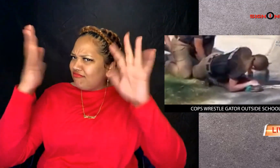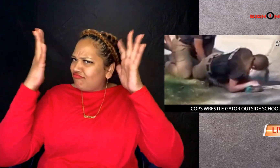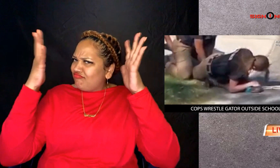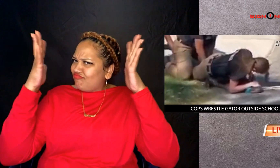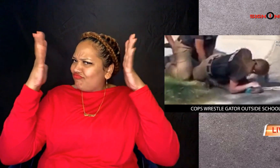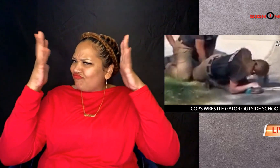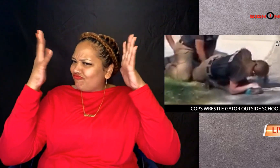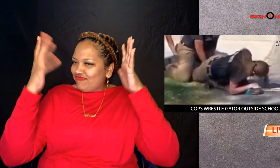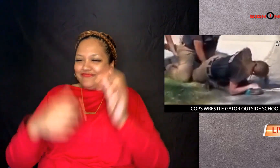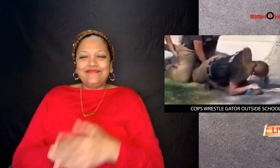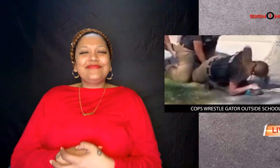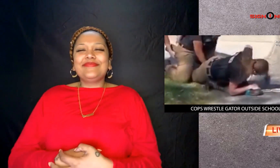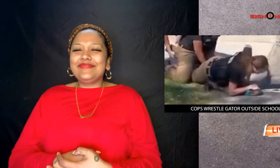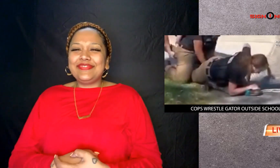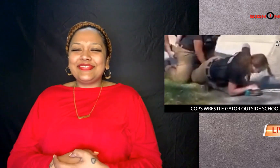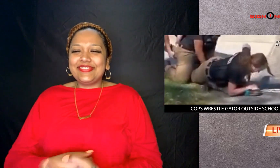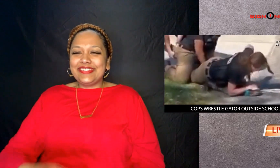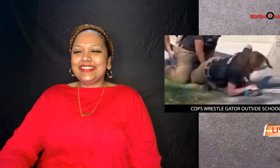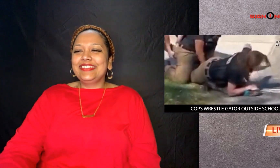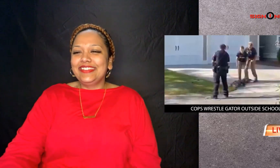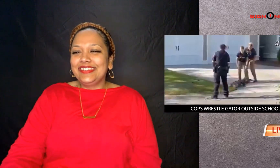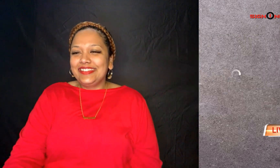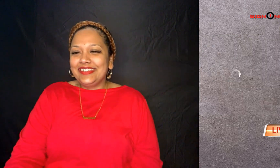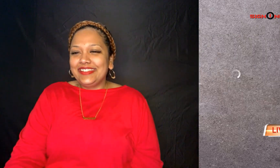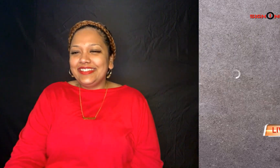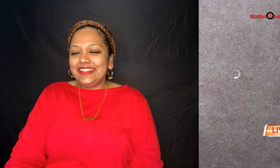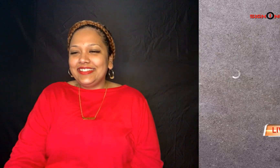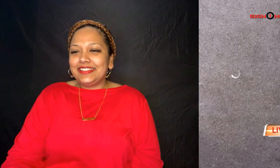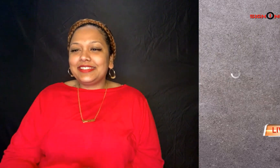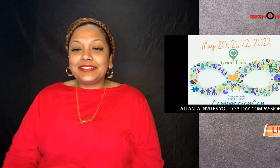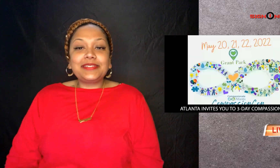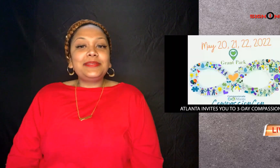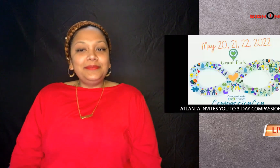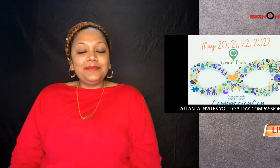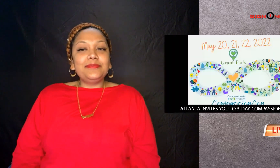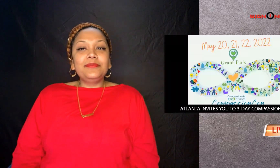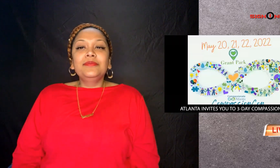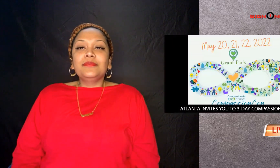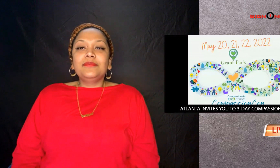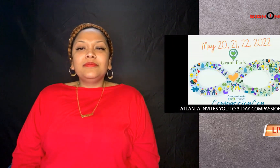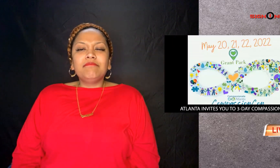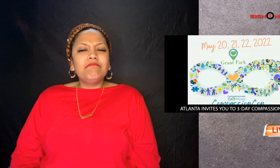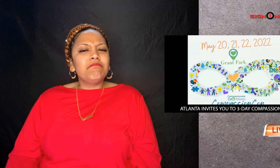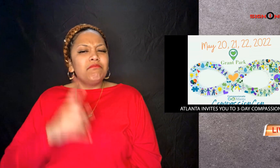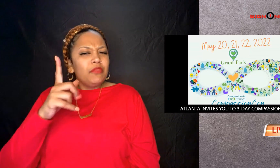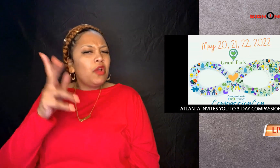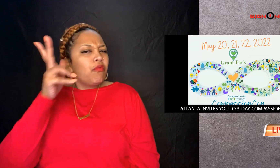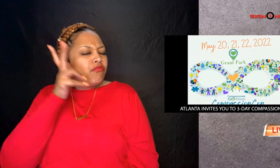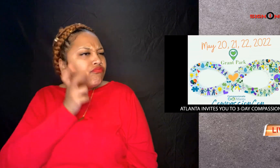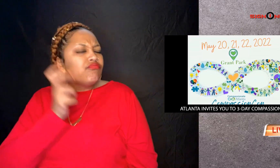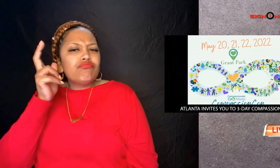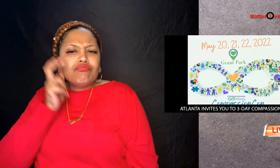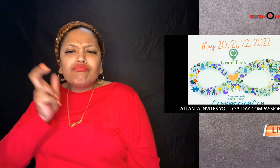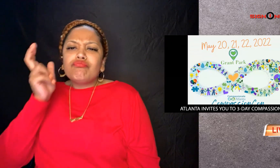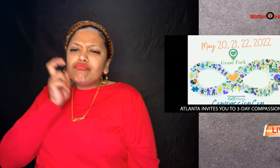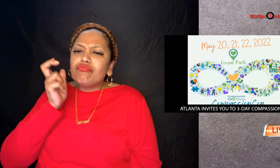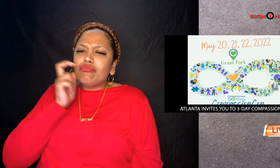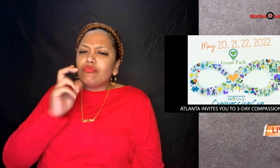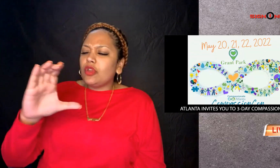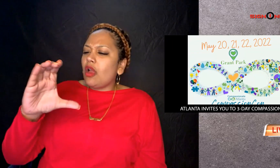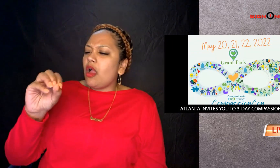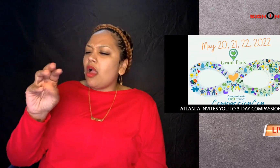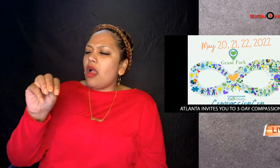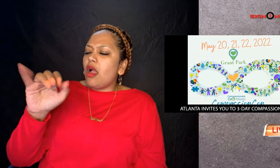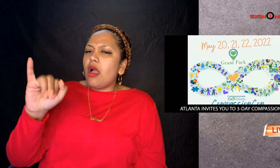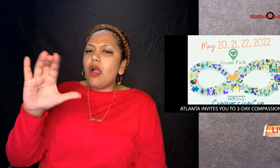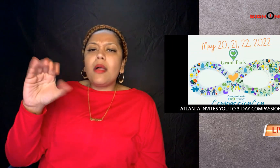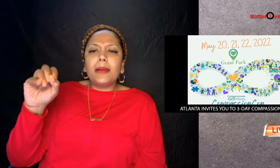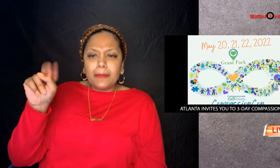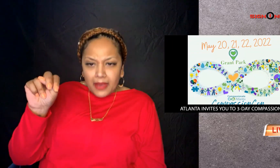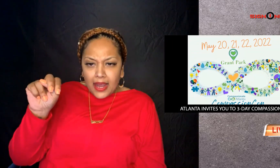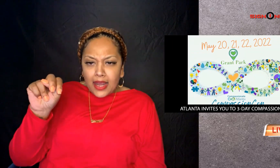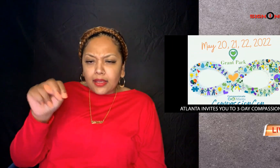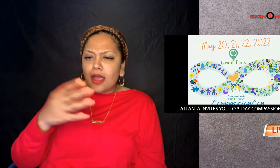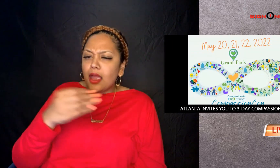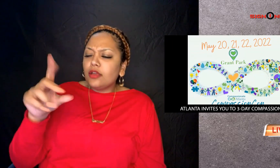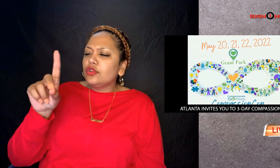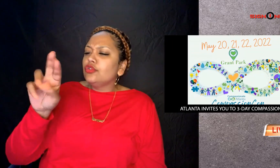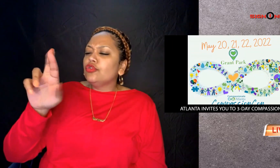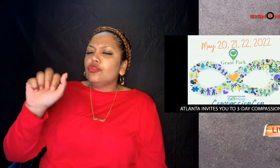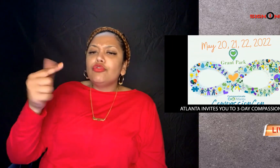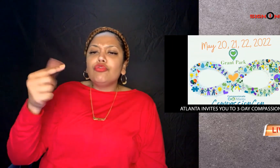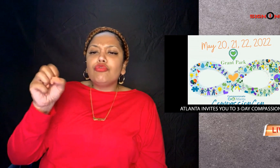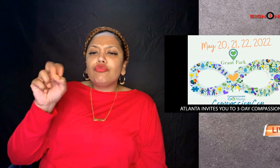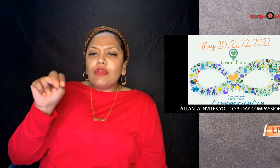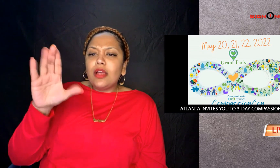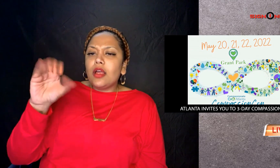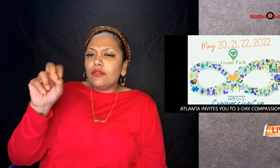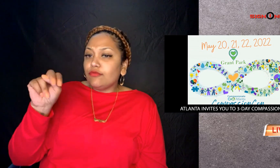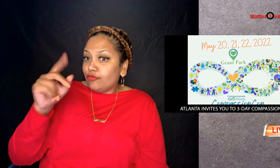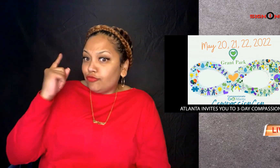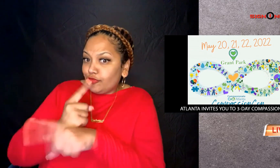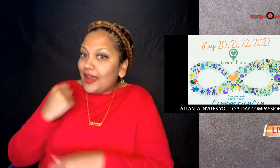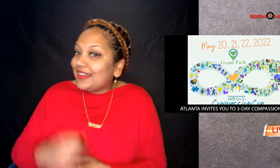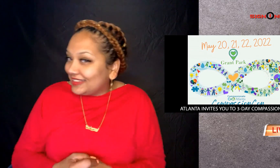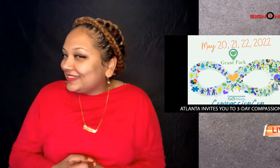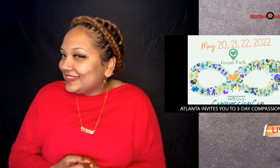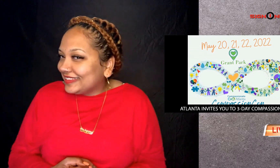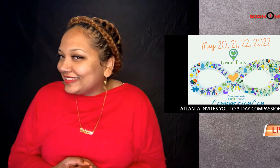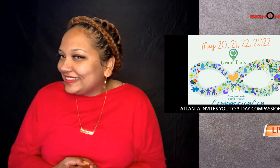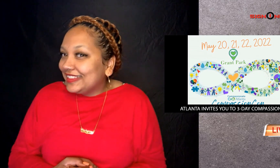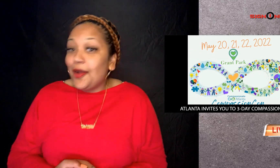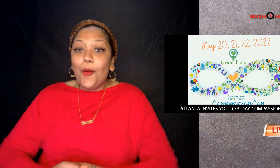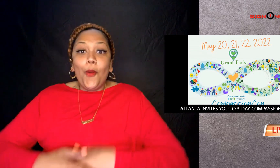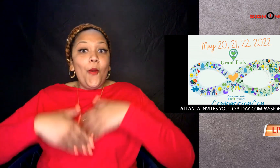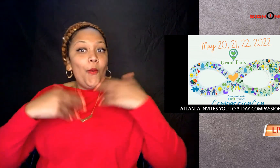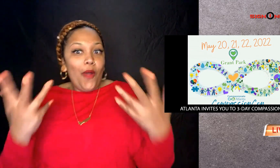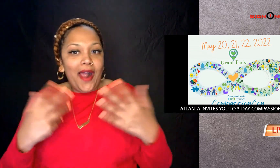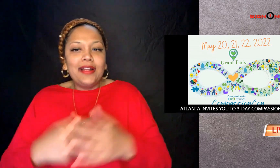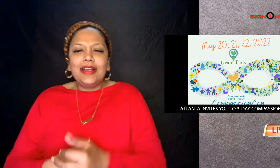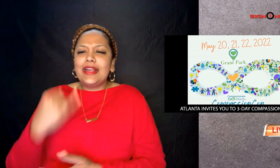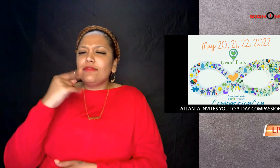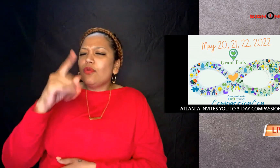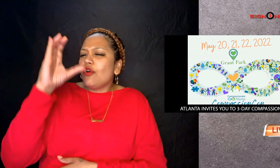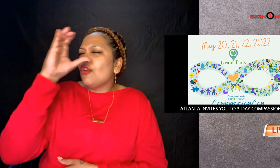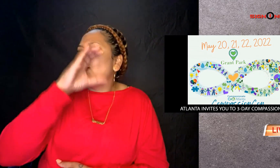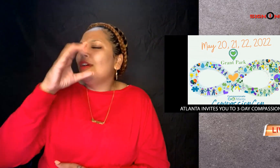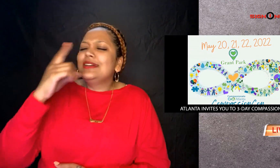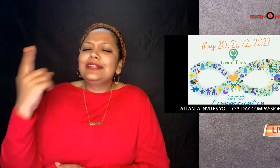pretty brave you've heard of comic con and Dragon con right